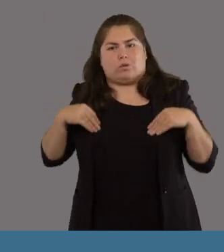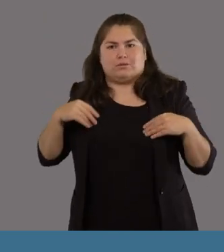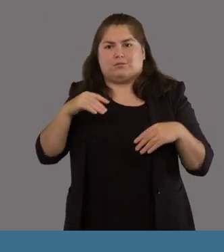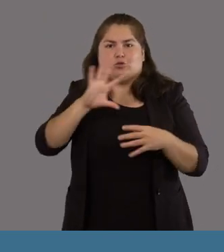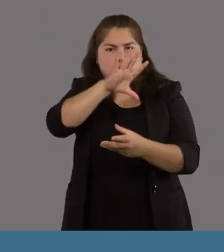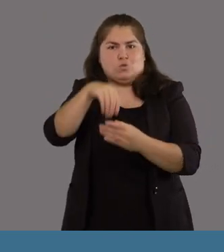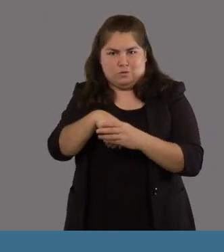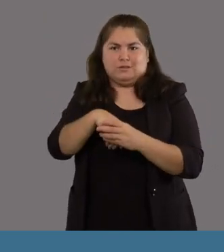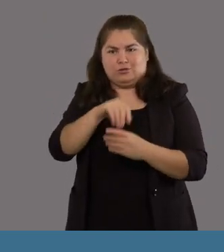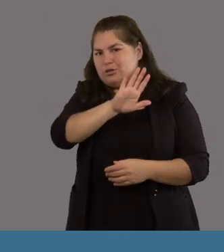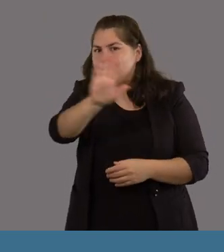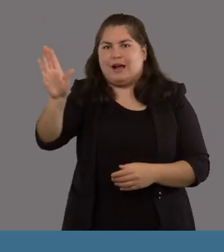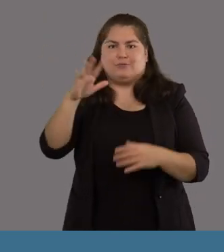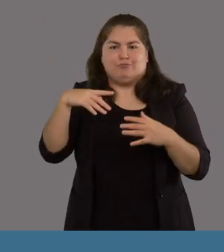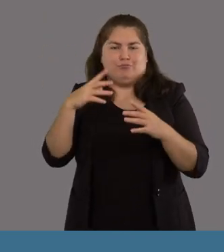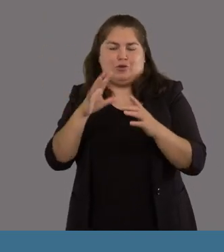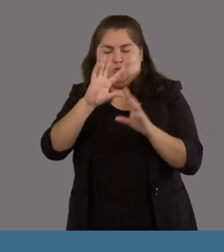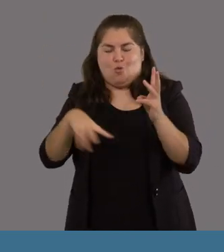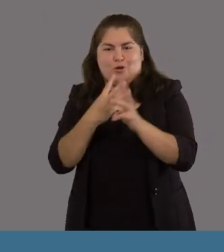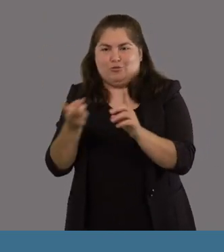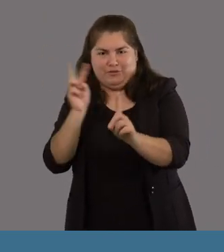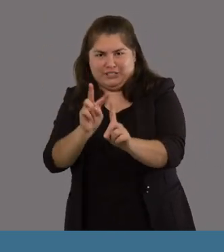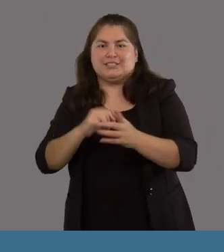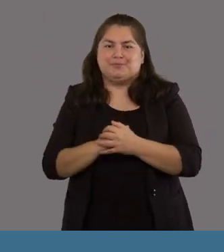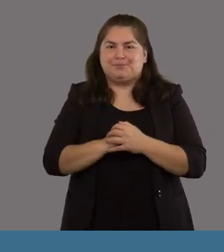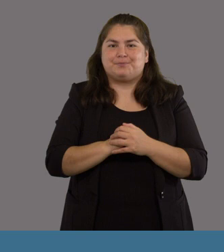that encompass these worldviews.